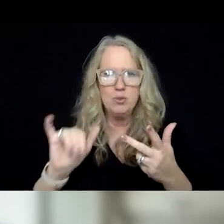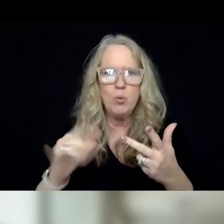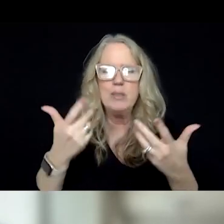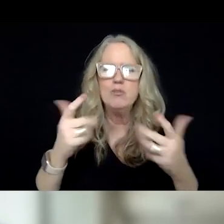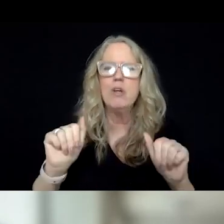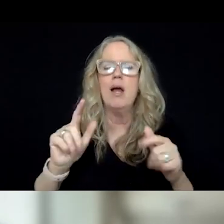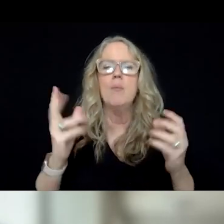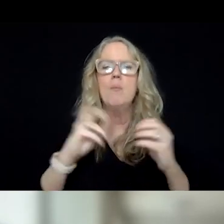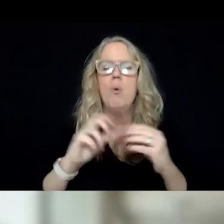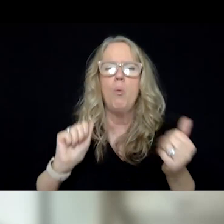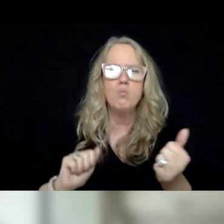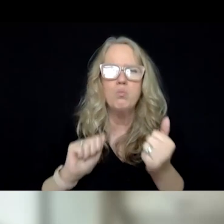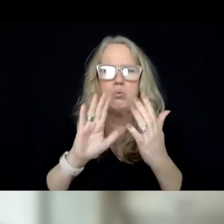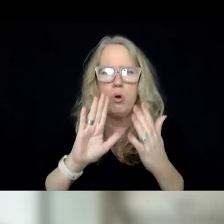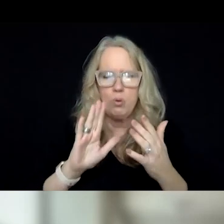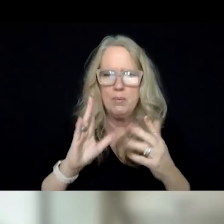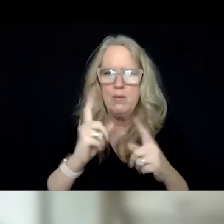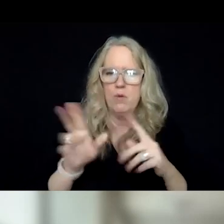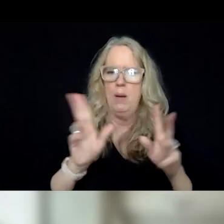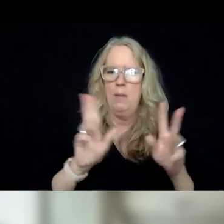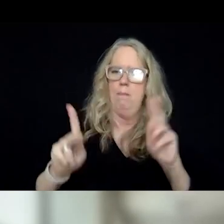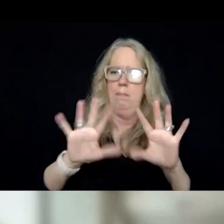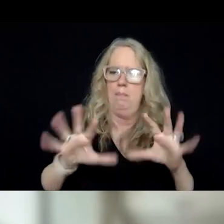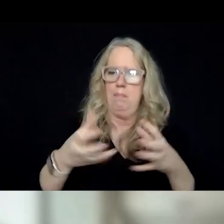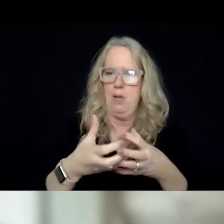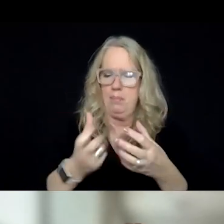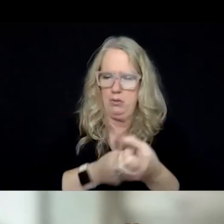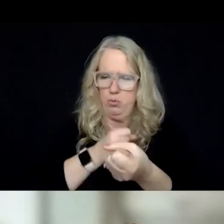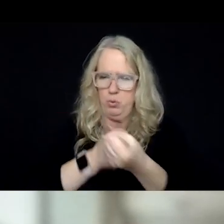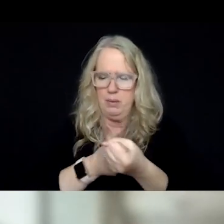THIS FROM A POPULATION LEVEL WITH THAT LIVED LENS.